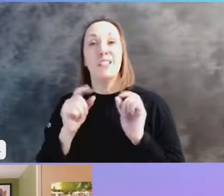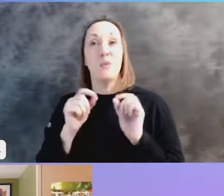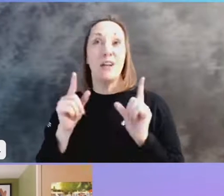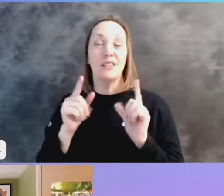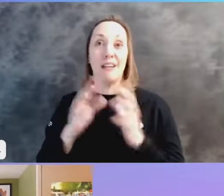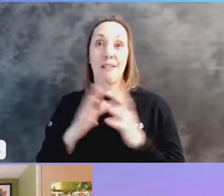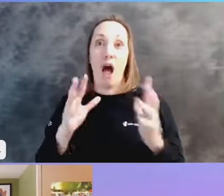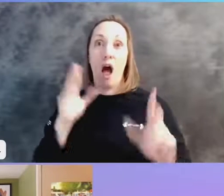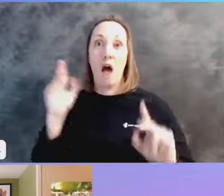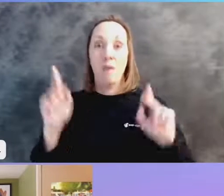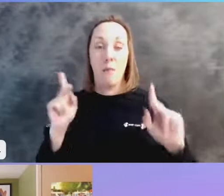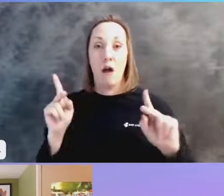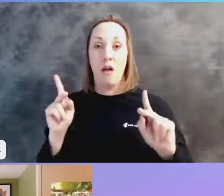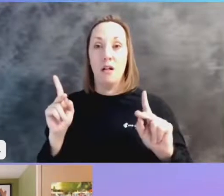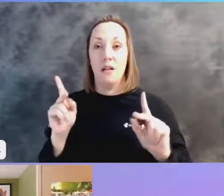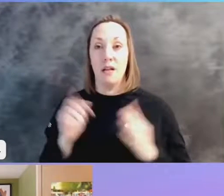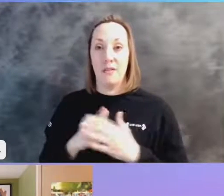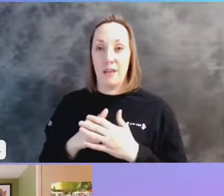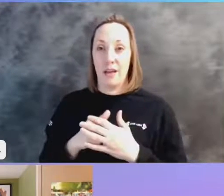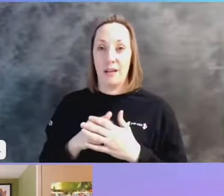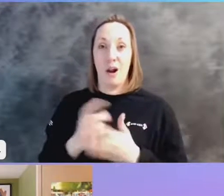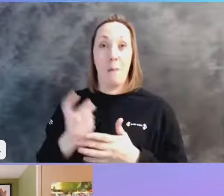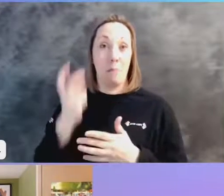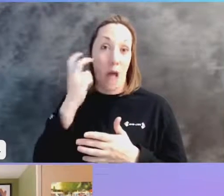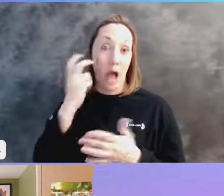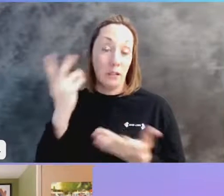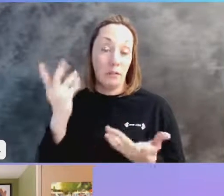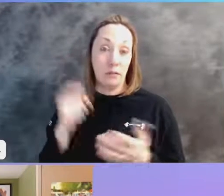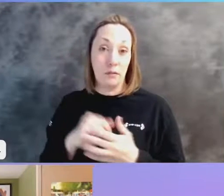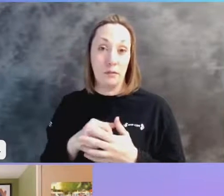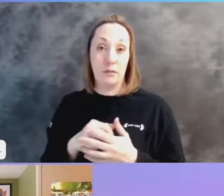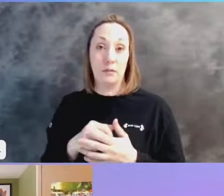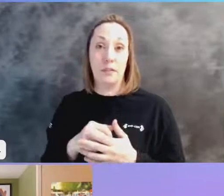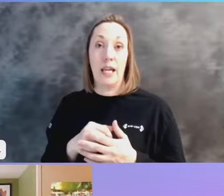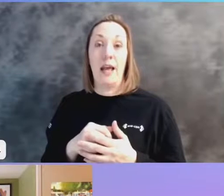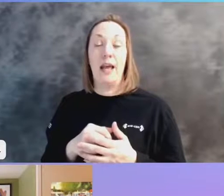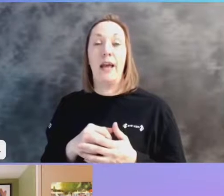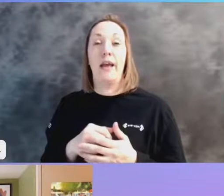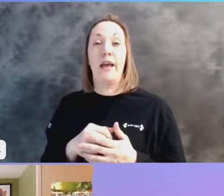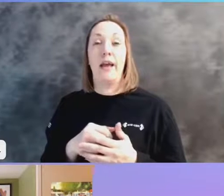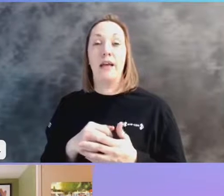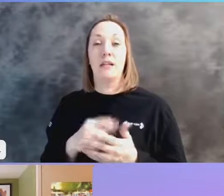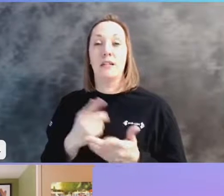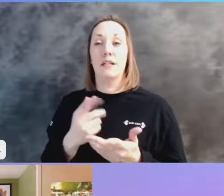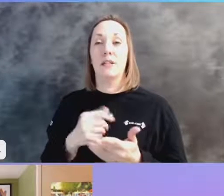that I had not considered a particular thing. Or like a